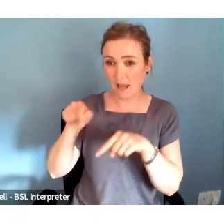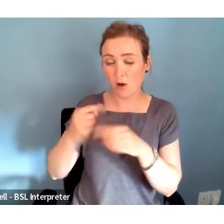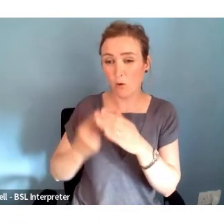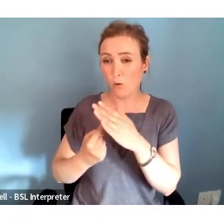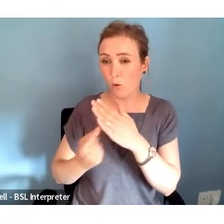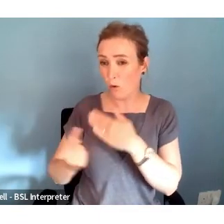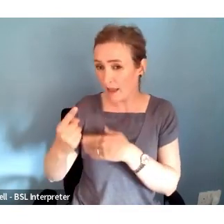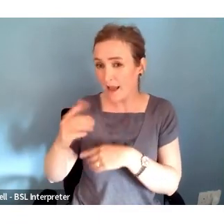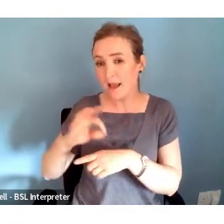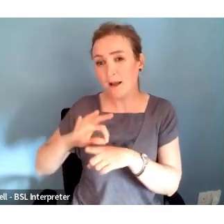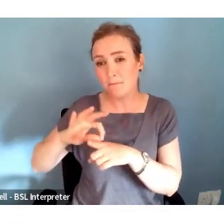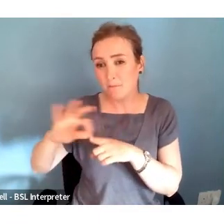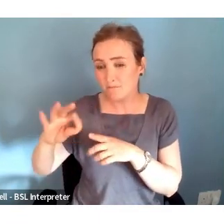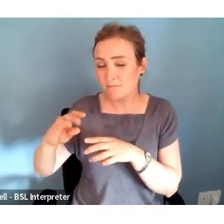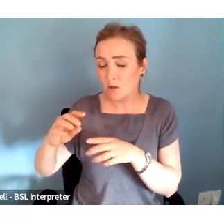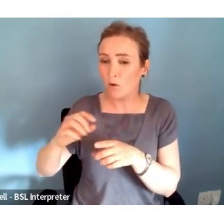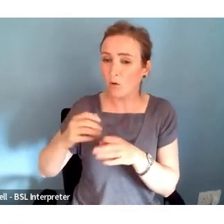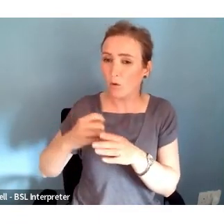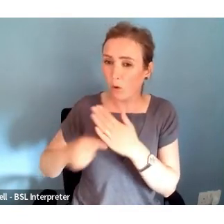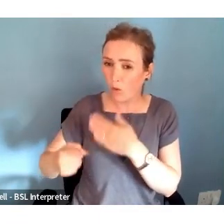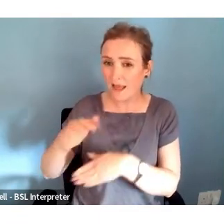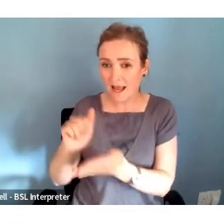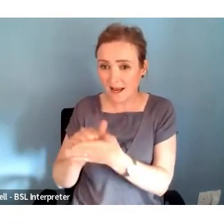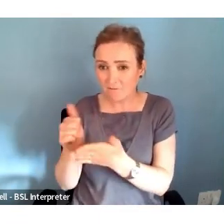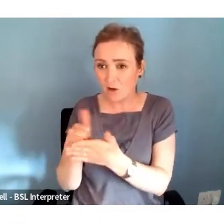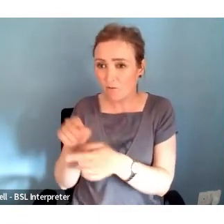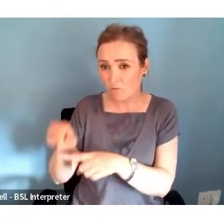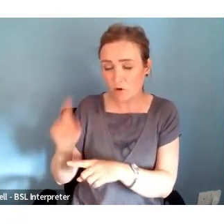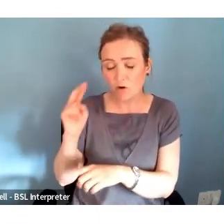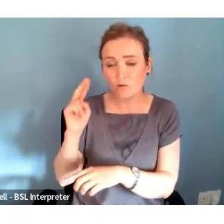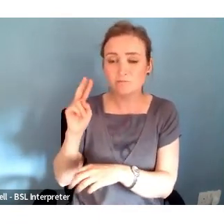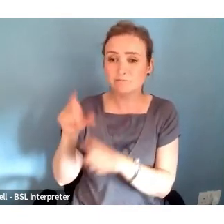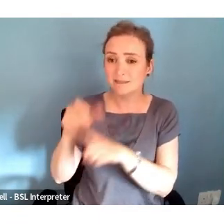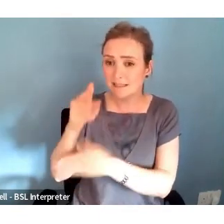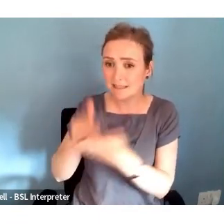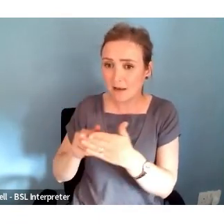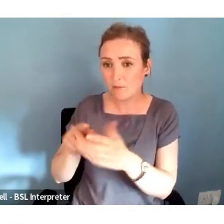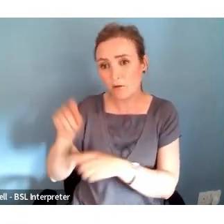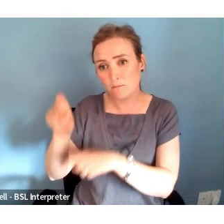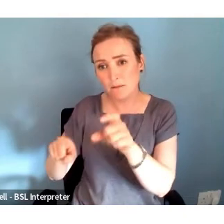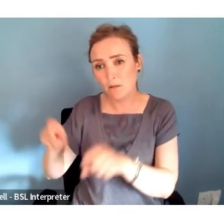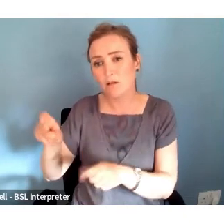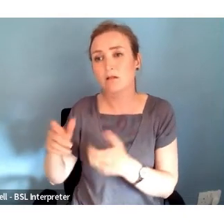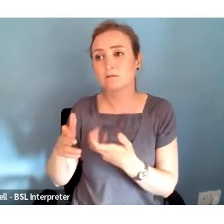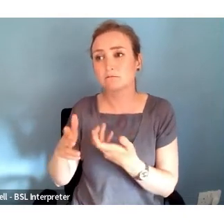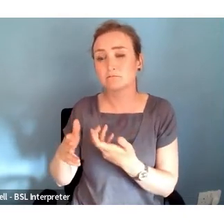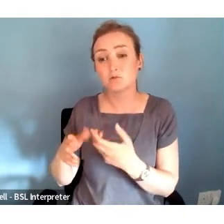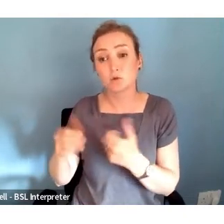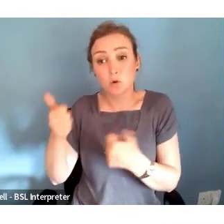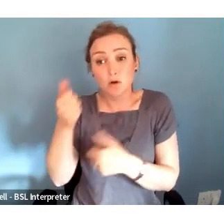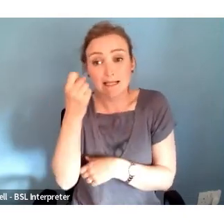a fairly quick way of making your workforce more diverse. Certainly a number of organisations that we